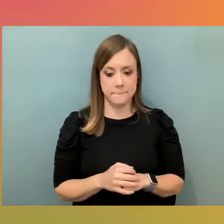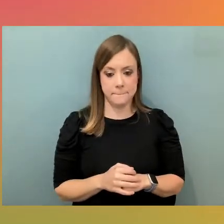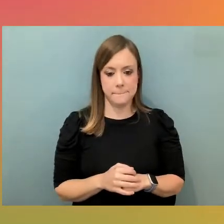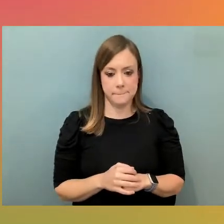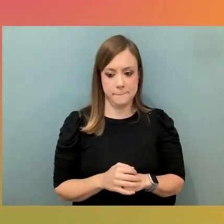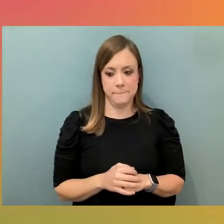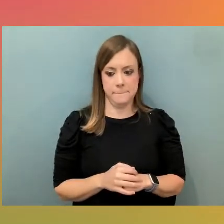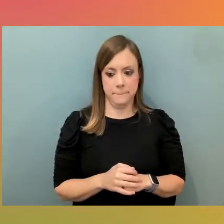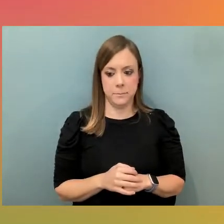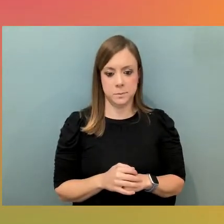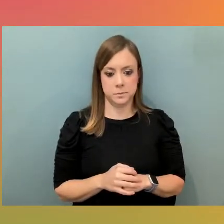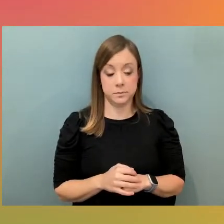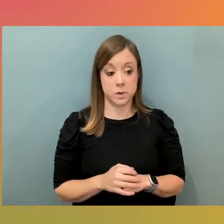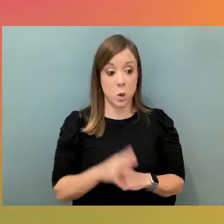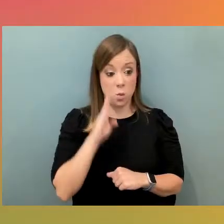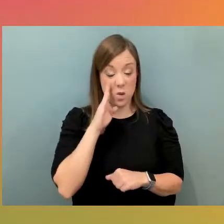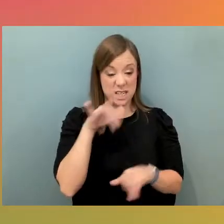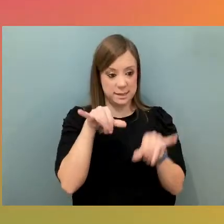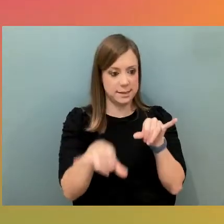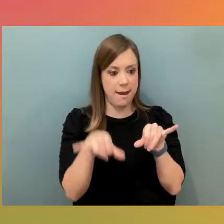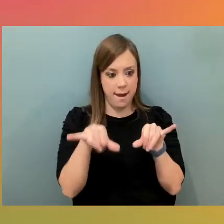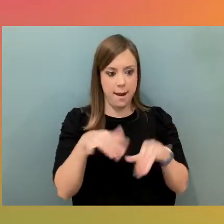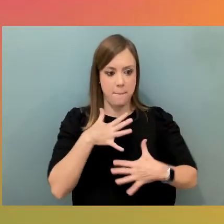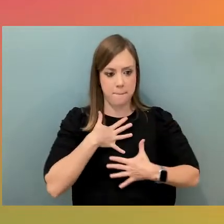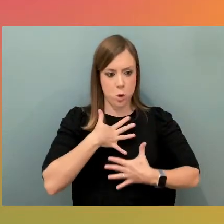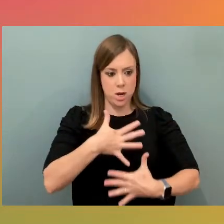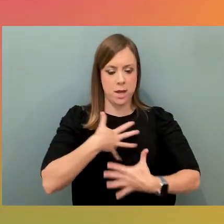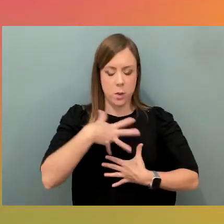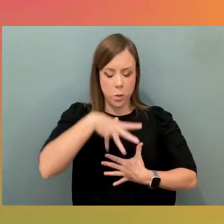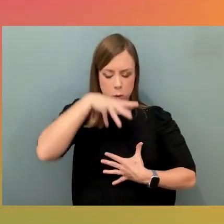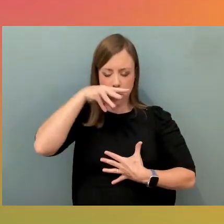LOOKING OUT IN FRONT OF YOU.